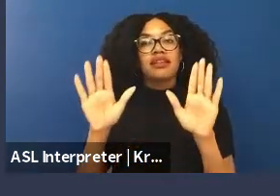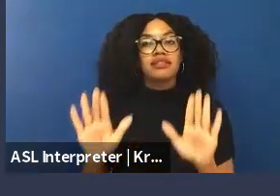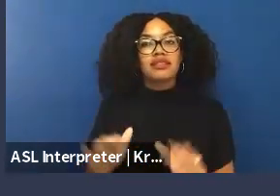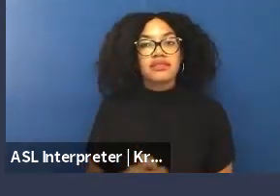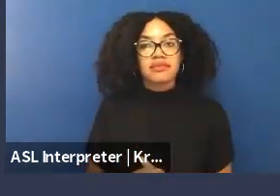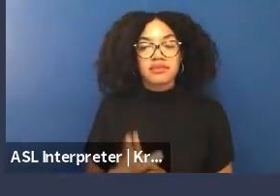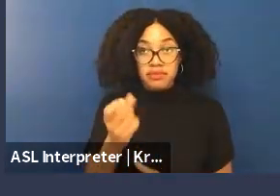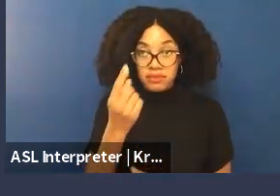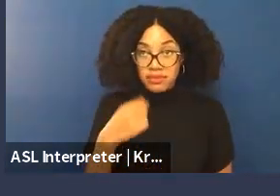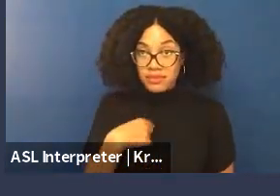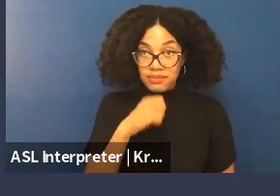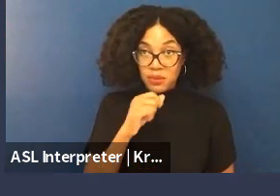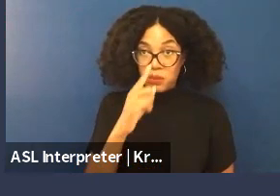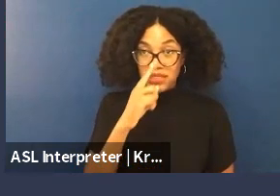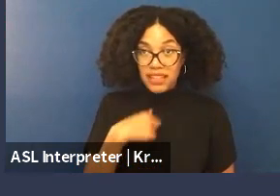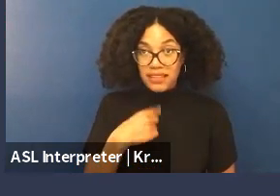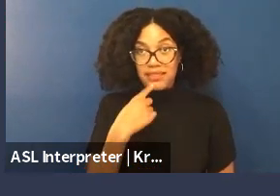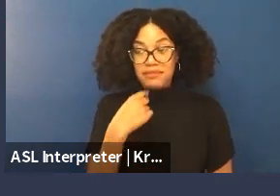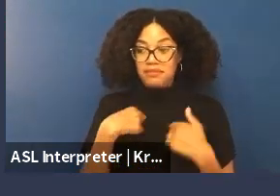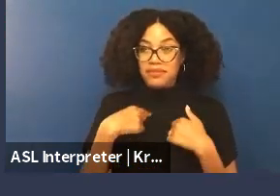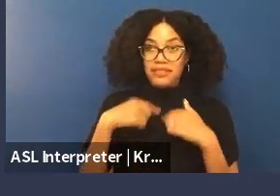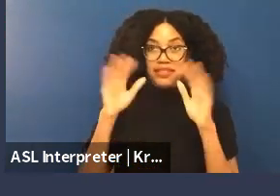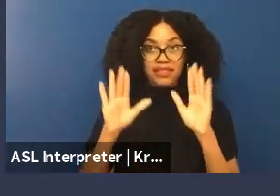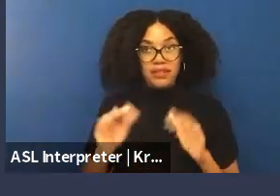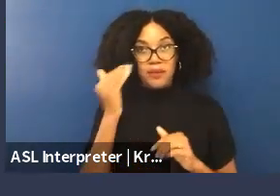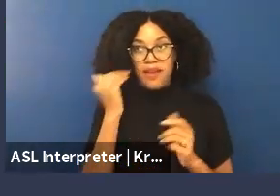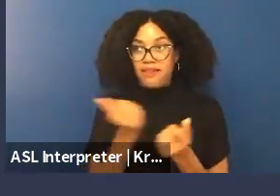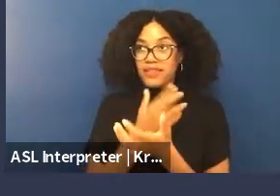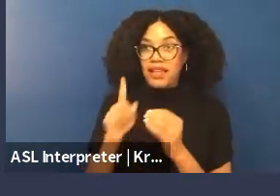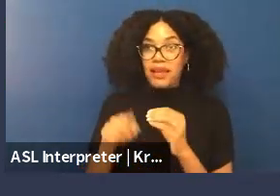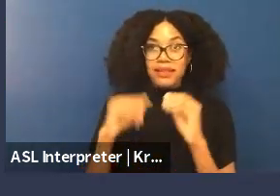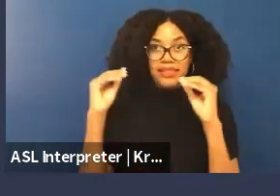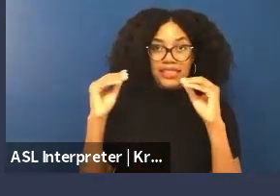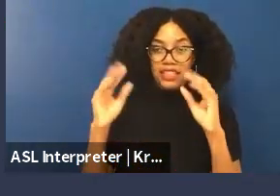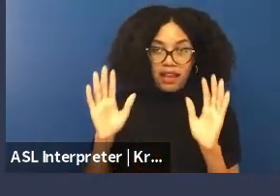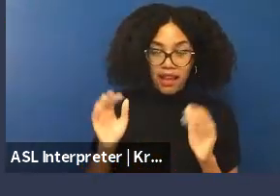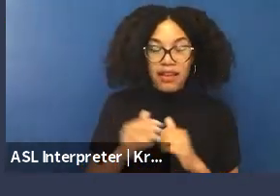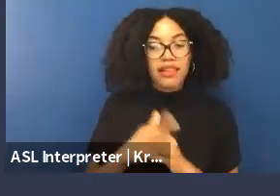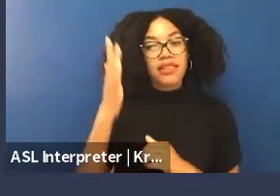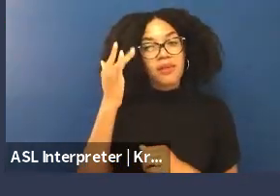or know everything about teaching. That's why collaboration has become so important, and for me,